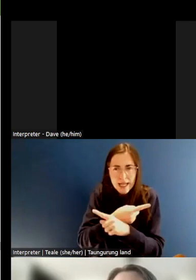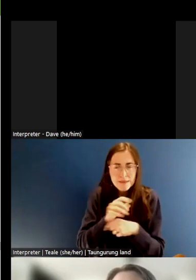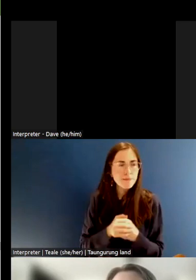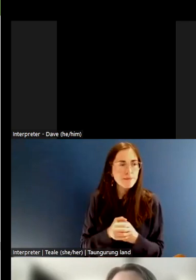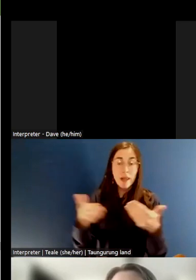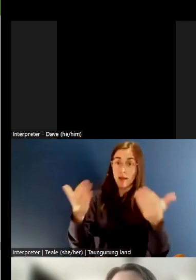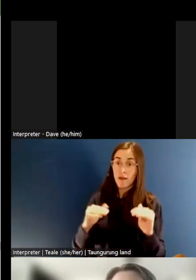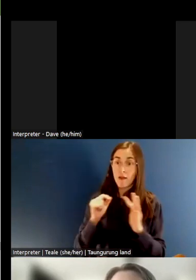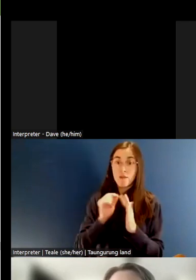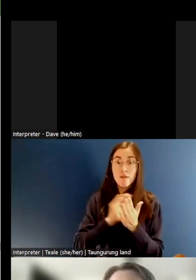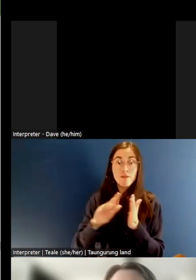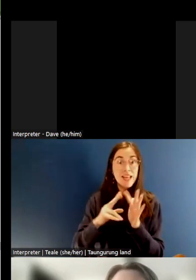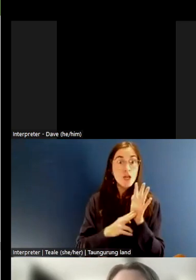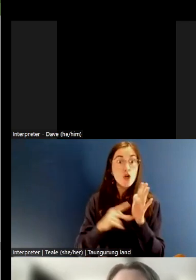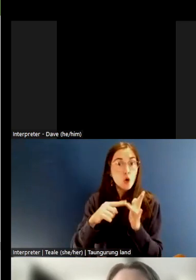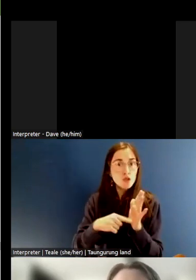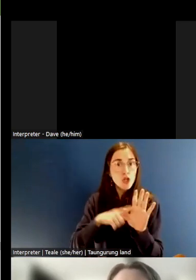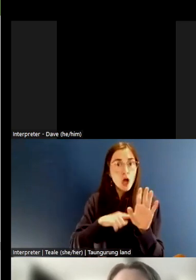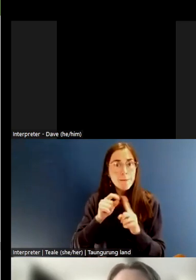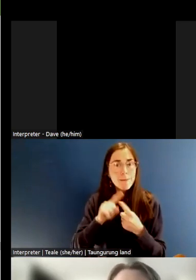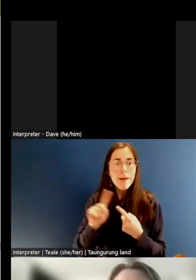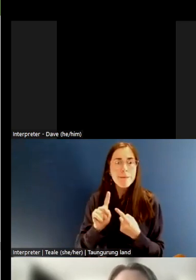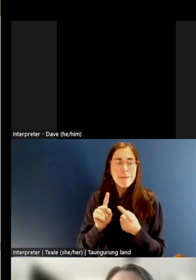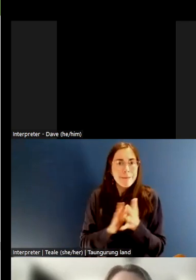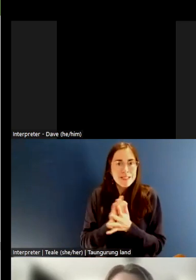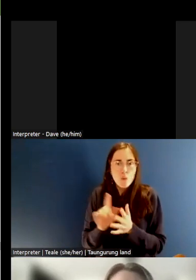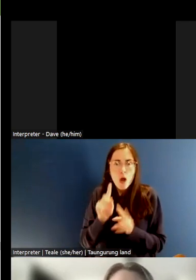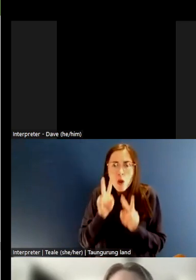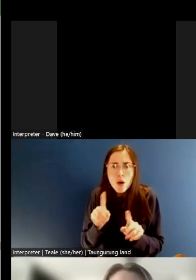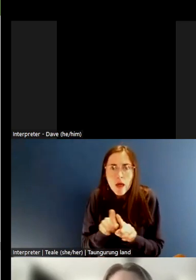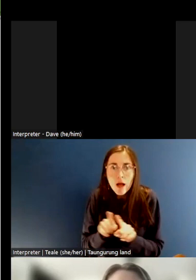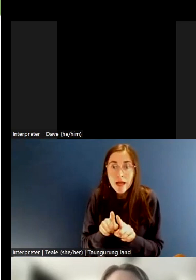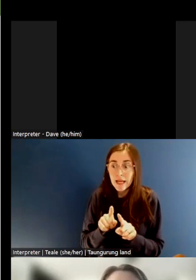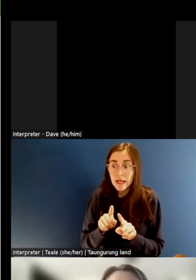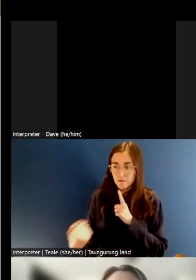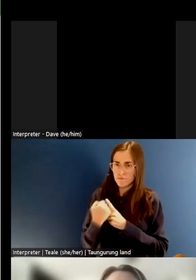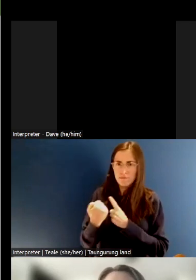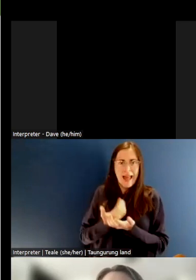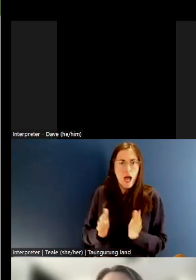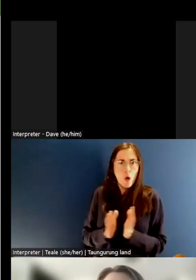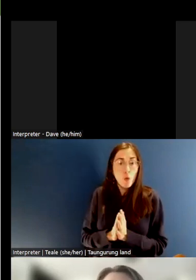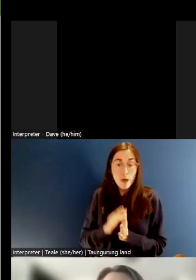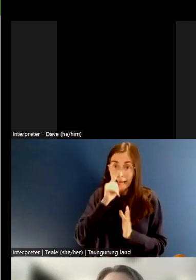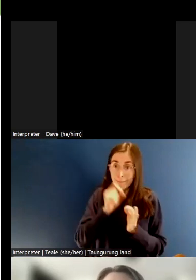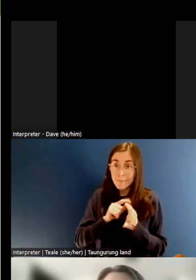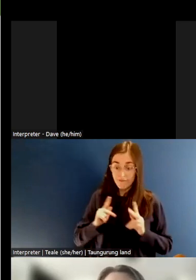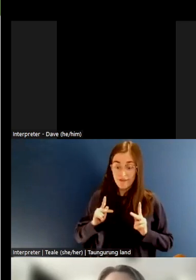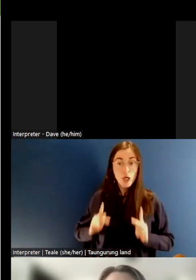So that's in an individual, it can be physical changes, but it also can be related.